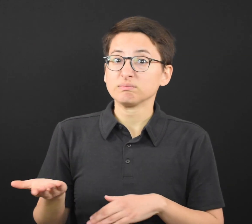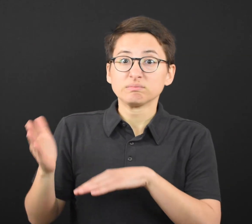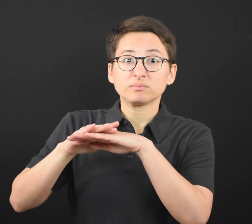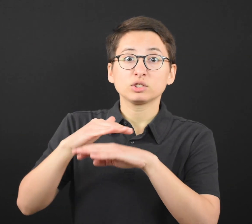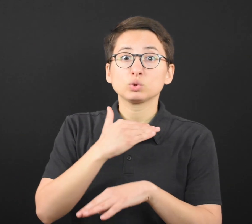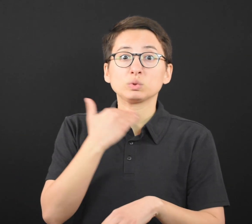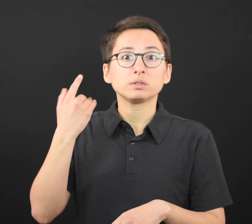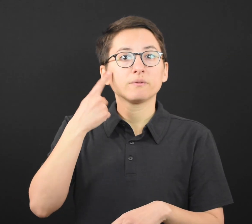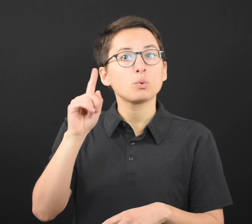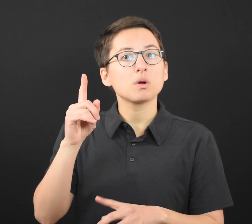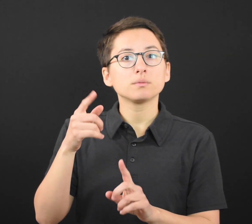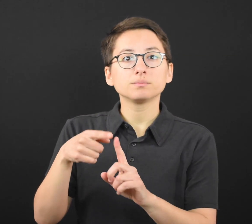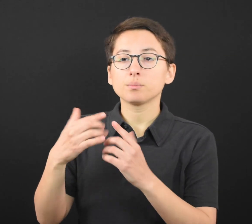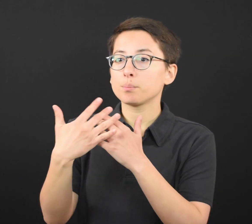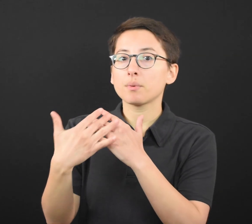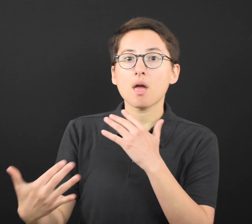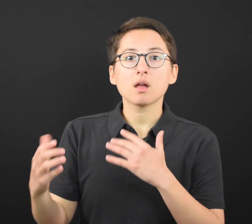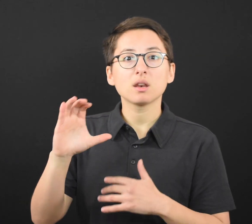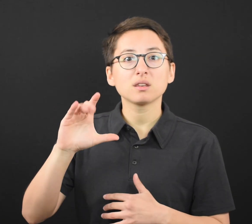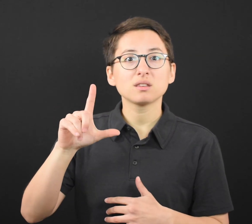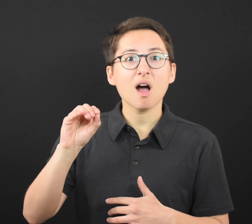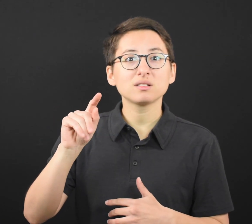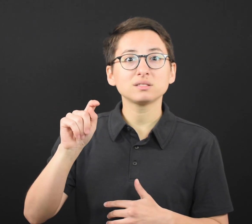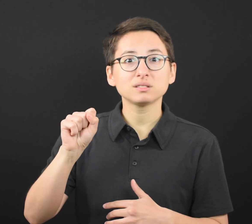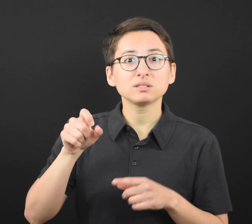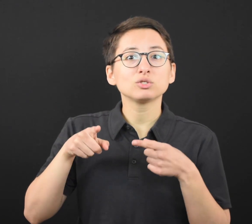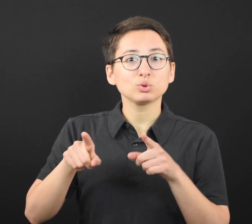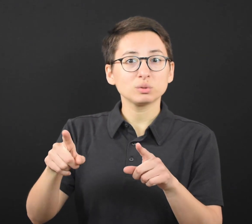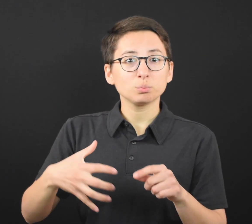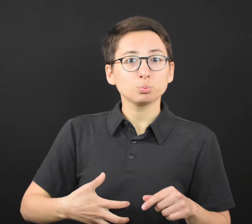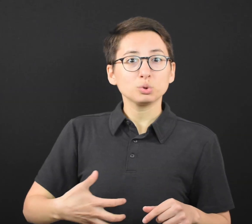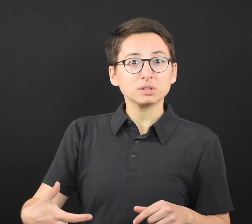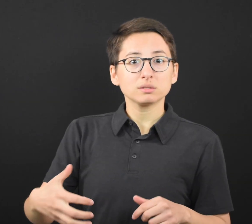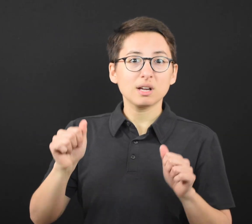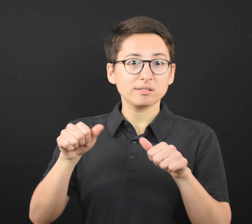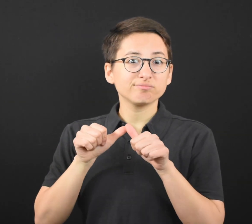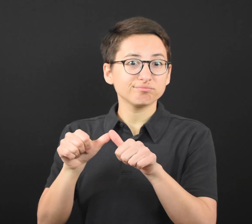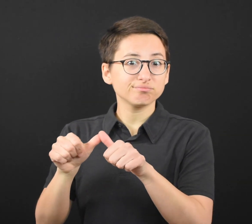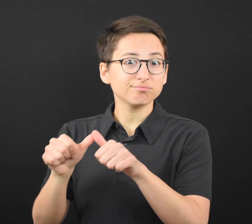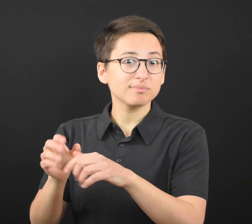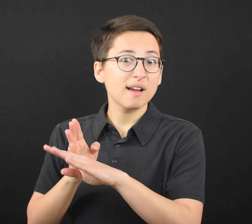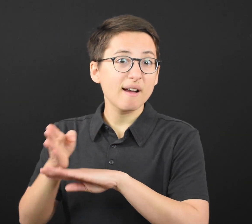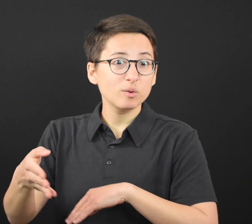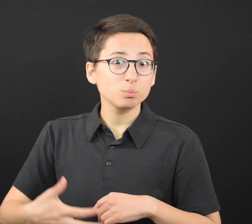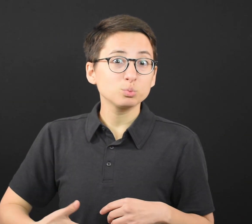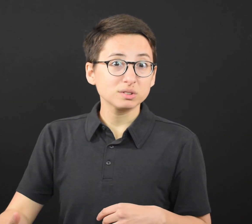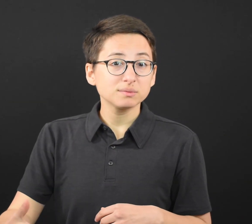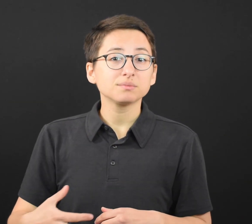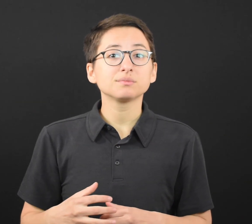risk for developing blood clots during pregnancy can continue after pregnancy and increase the